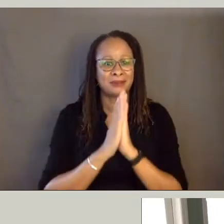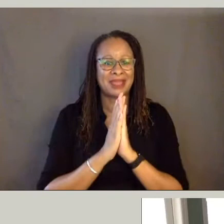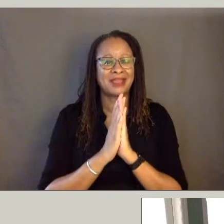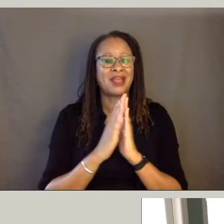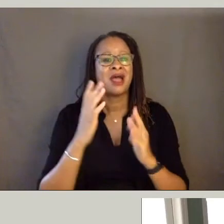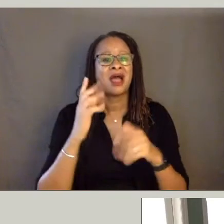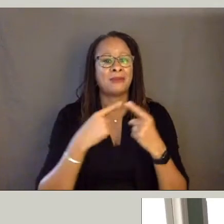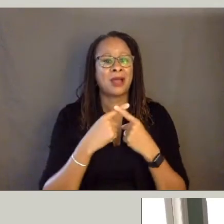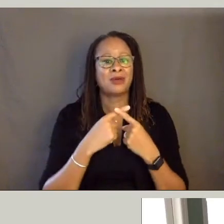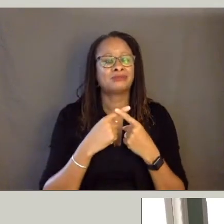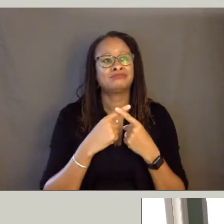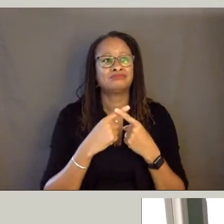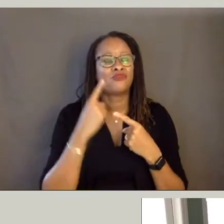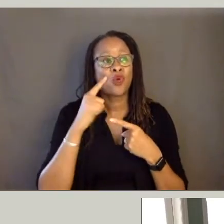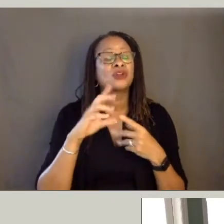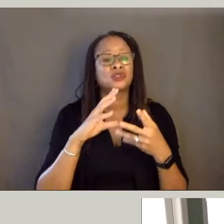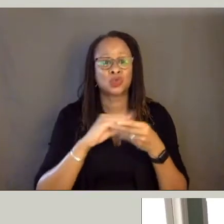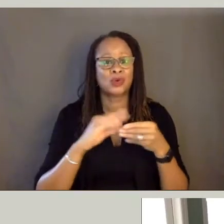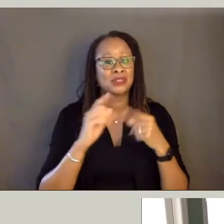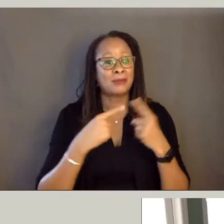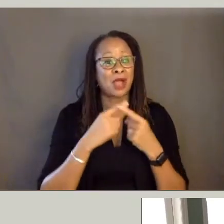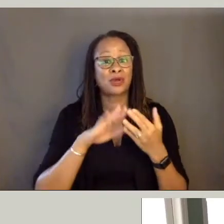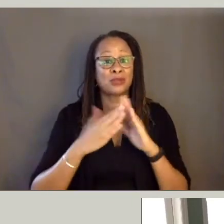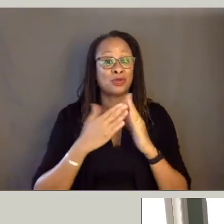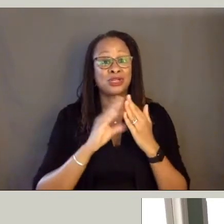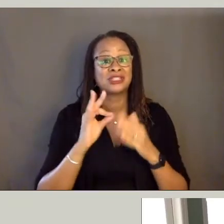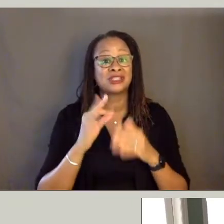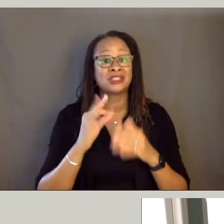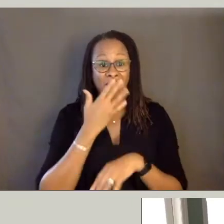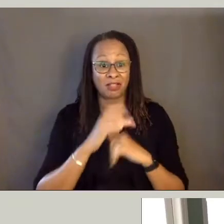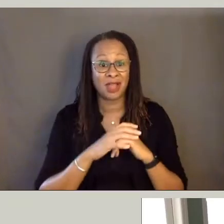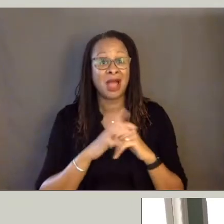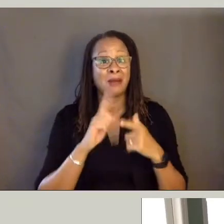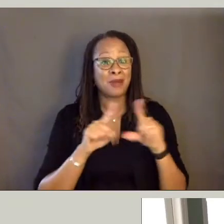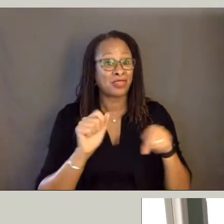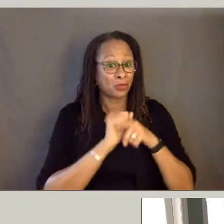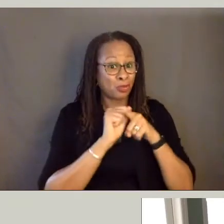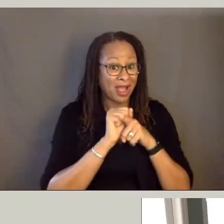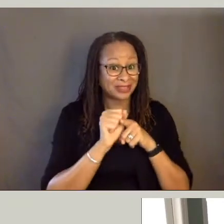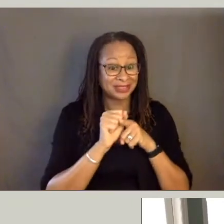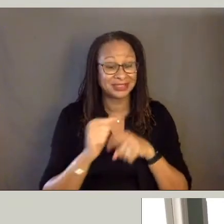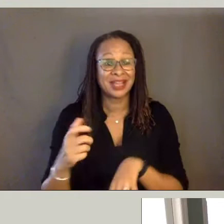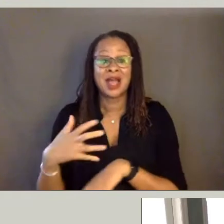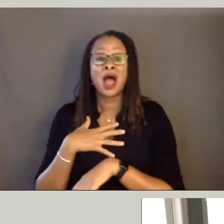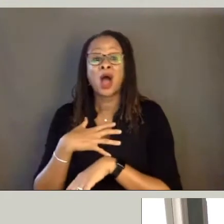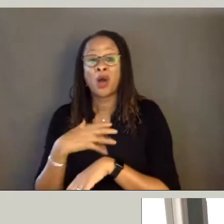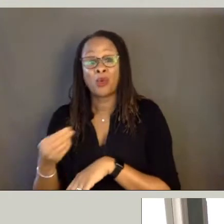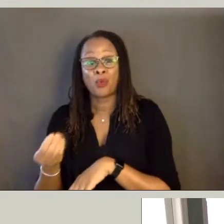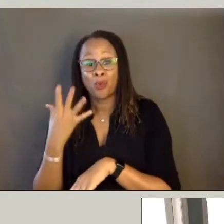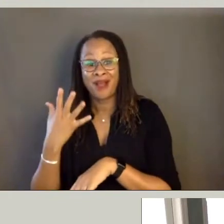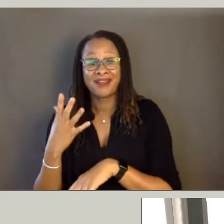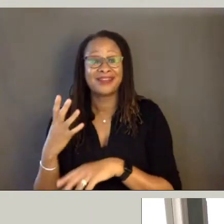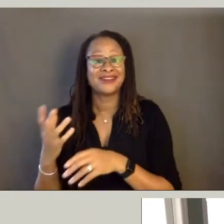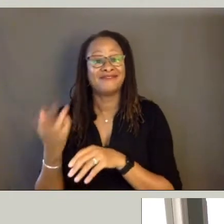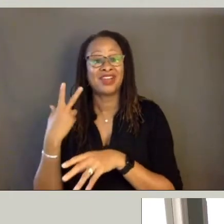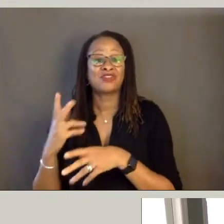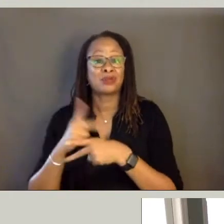but the practice of pairing a White veteran producer with an associate producer editor or other person of color